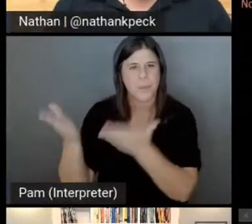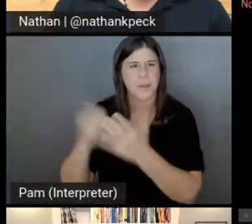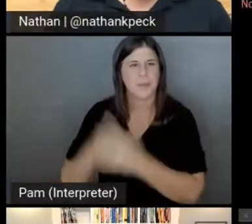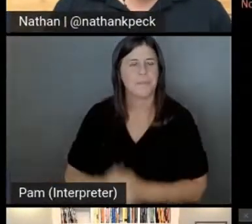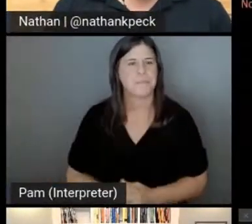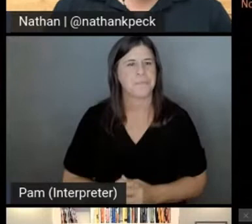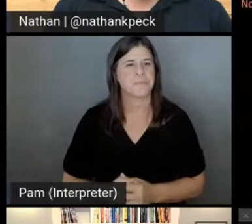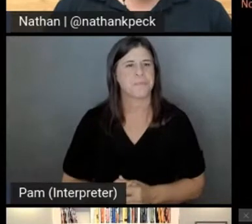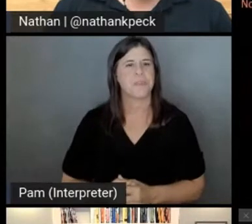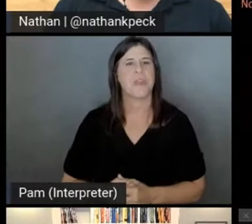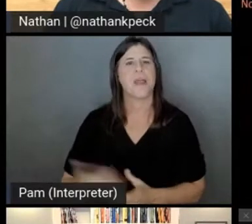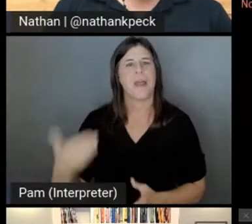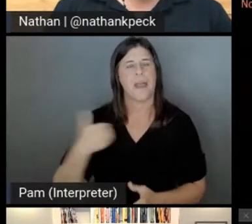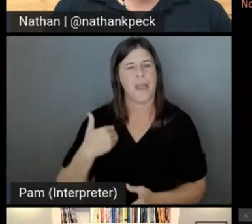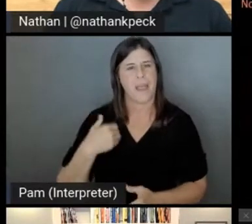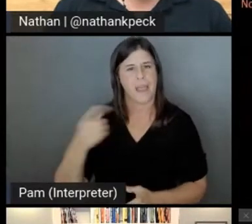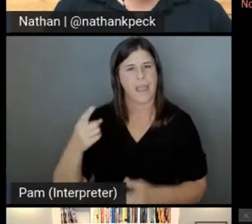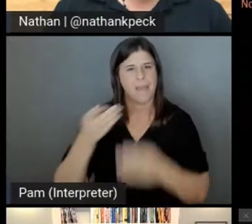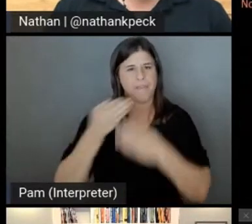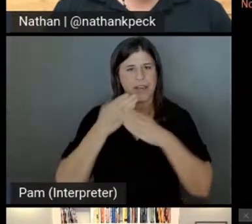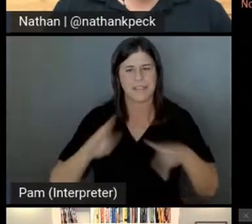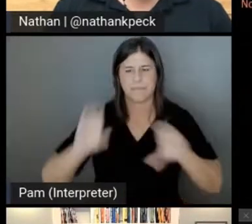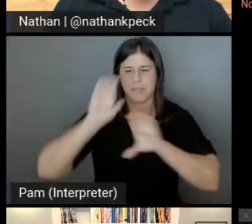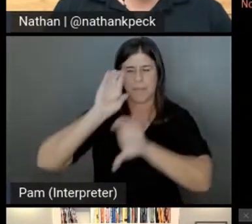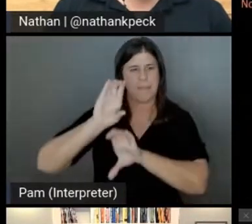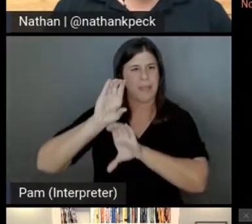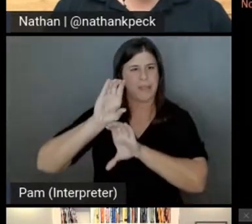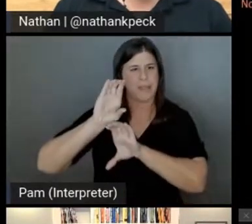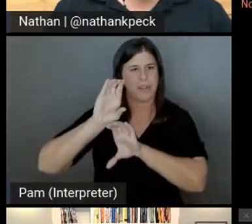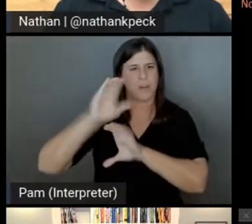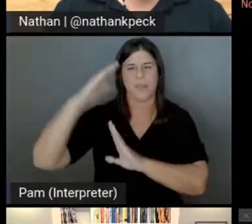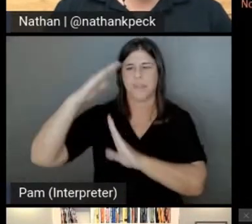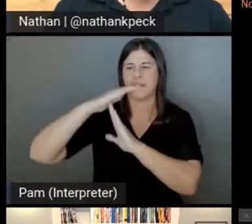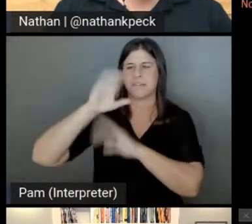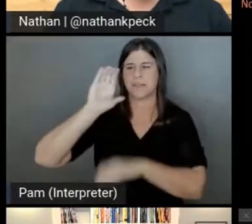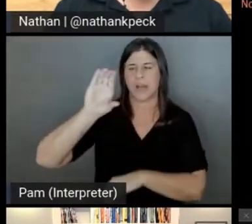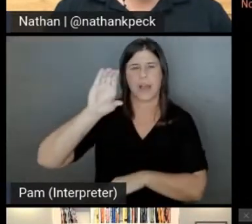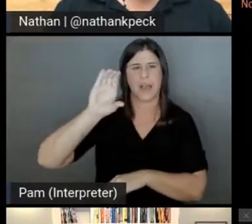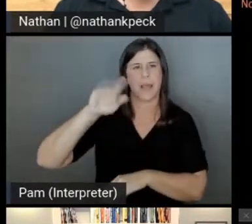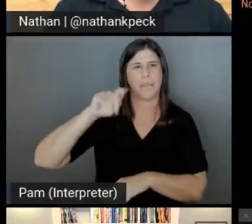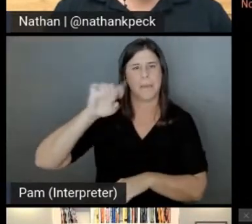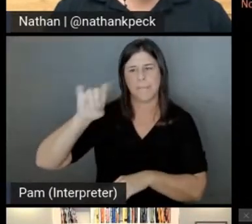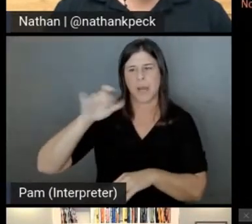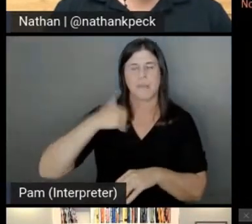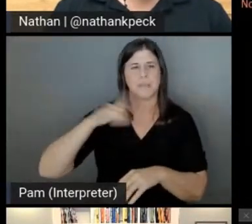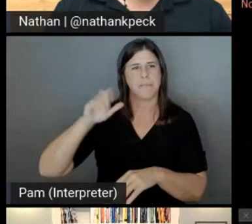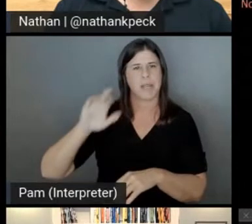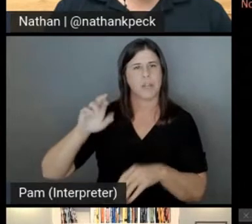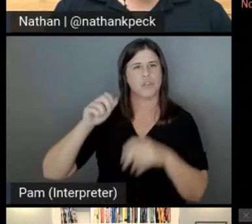So I have a split pane here. The top is just showing the pods in my cluster. I'm running a watch every two seconds.